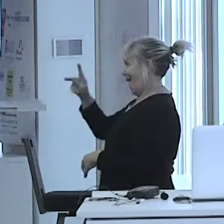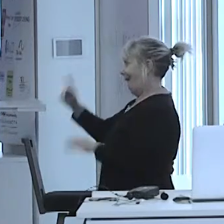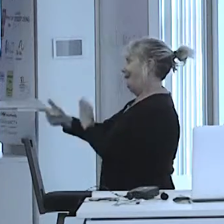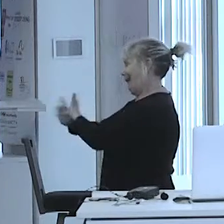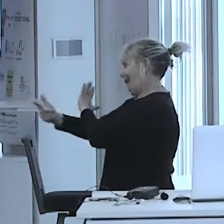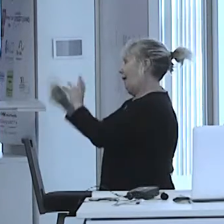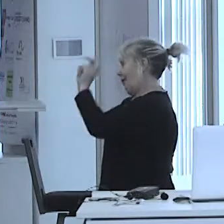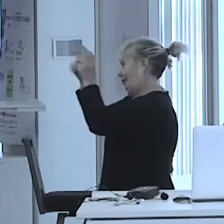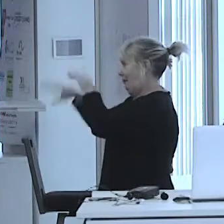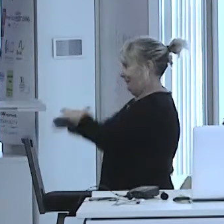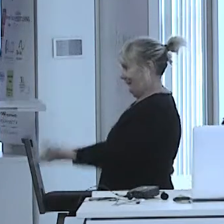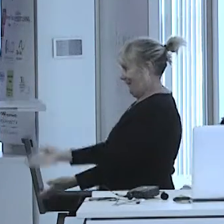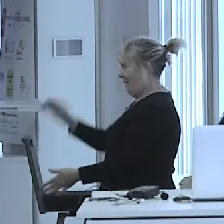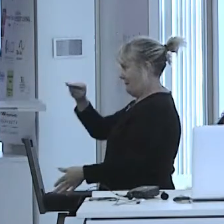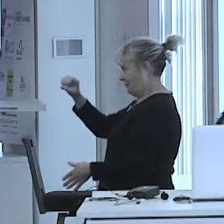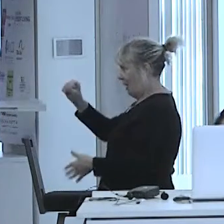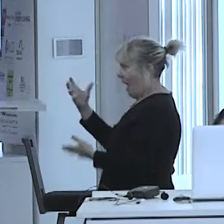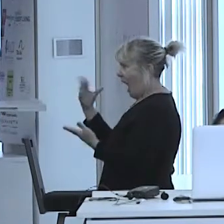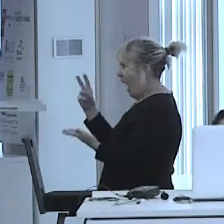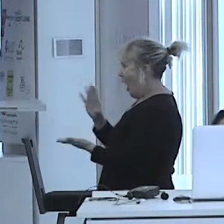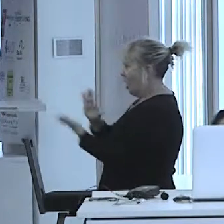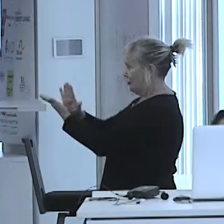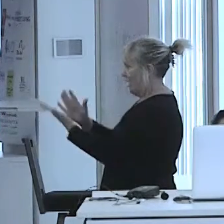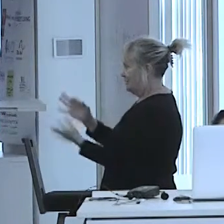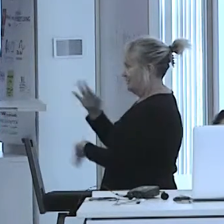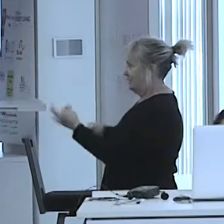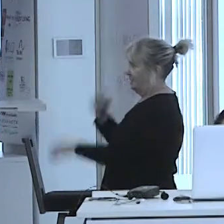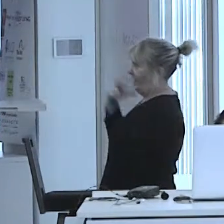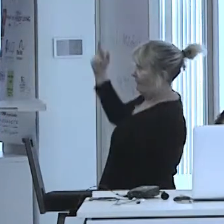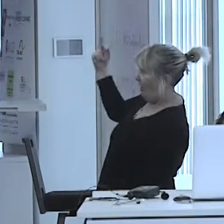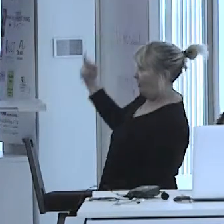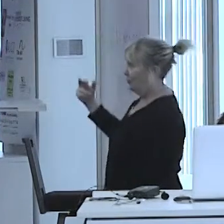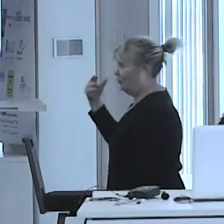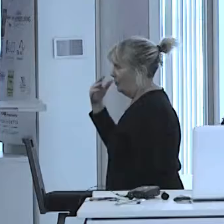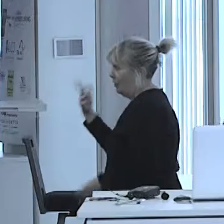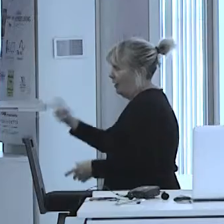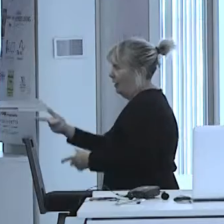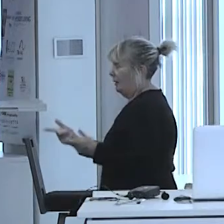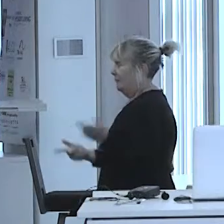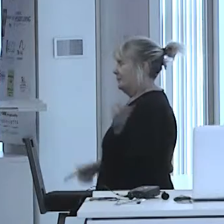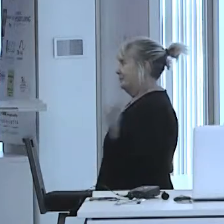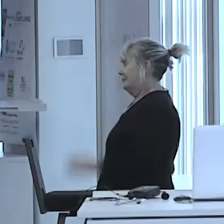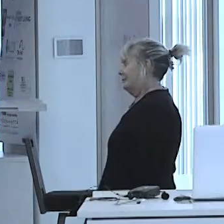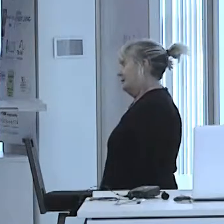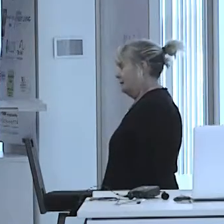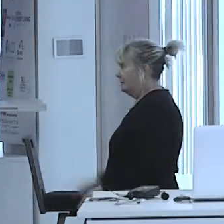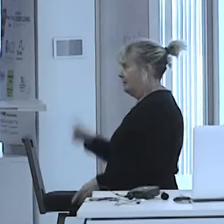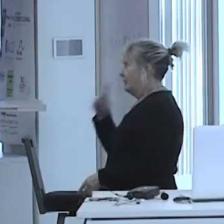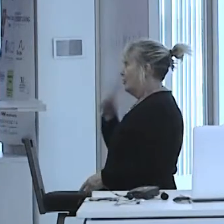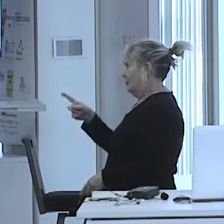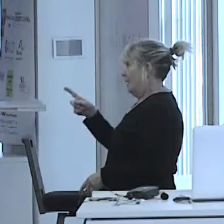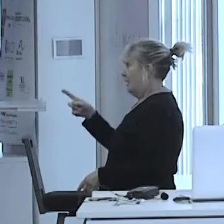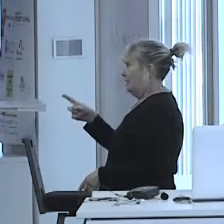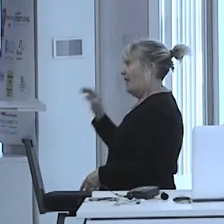how do we address this other than saying fuck you? And to be quite honest, that is a very good question.